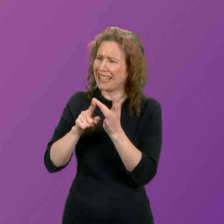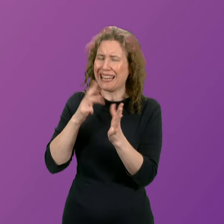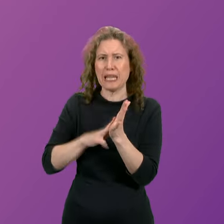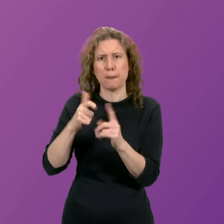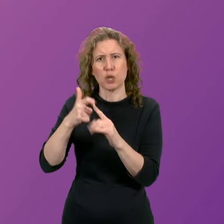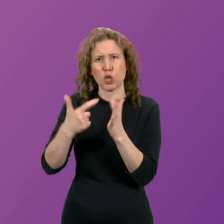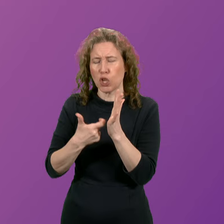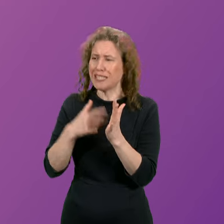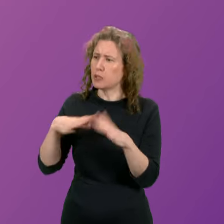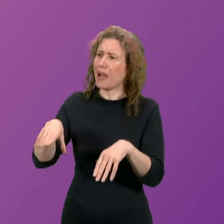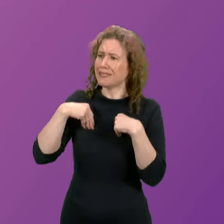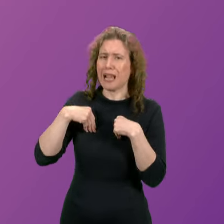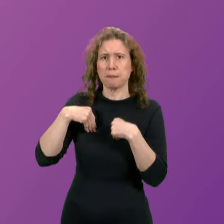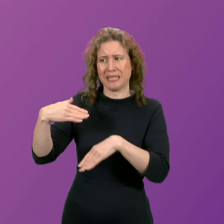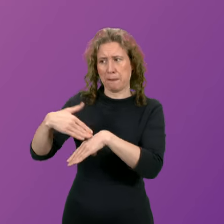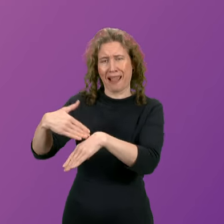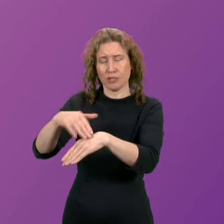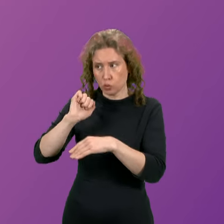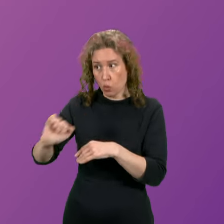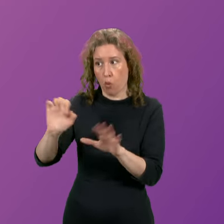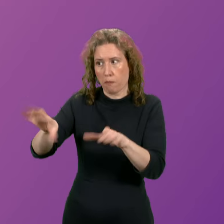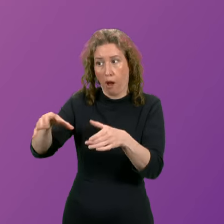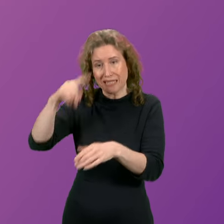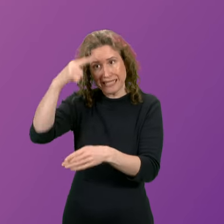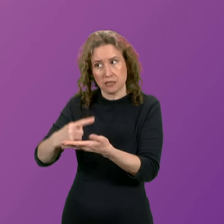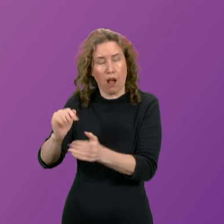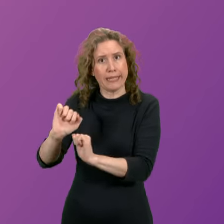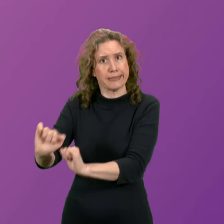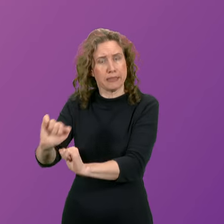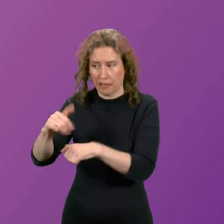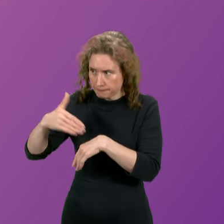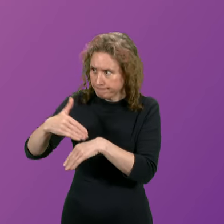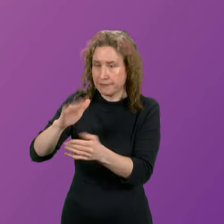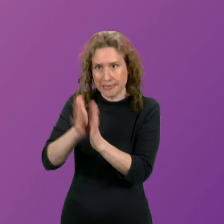implications of the damaging decisions of the United Kingdom Conservative Government.